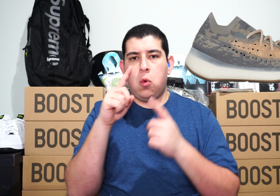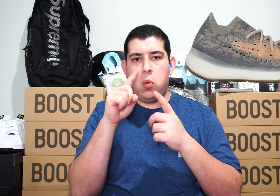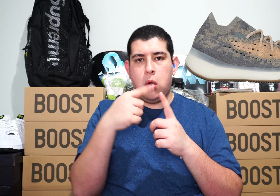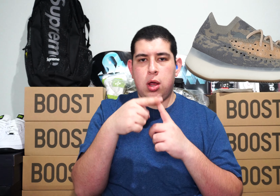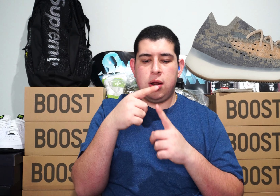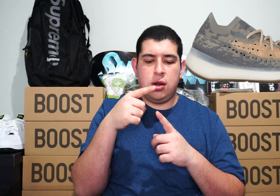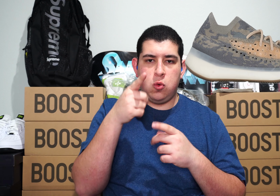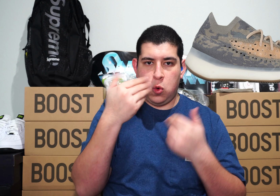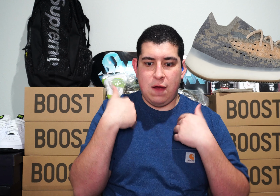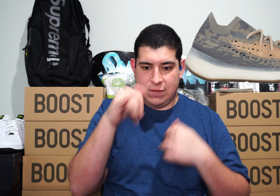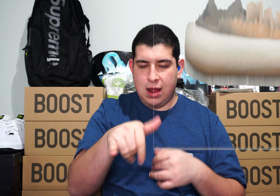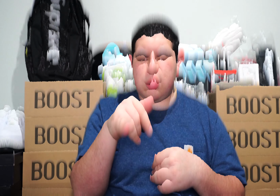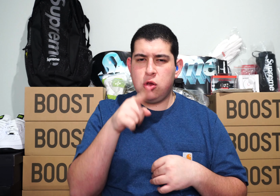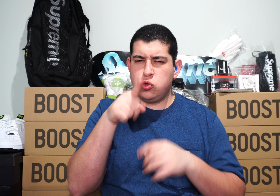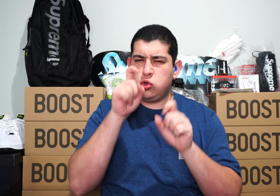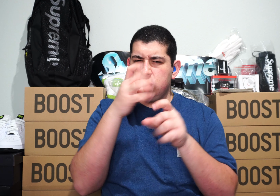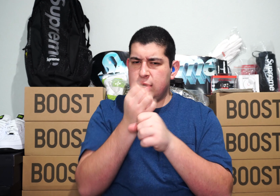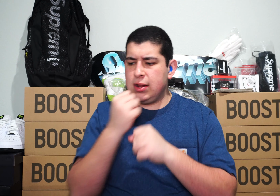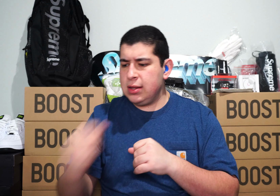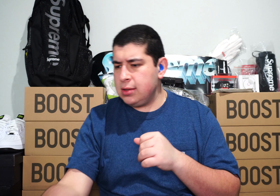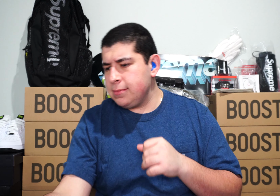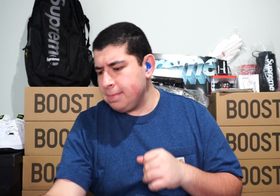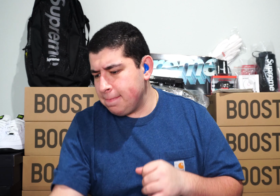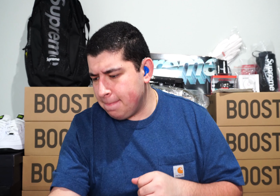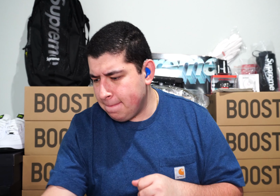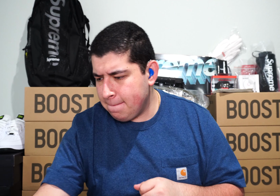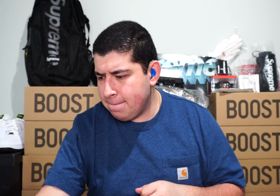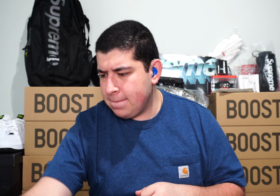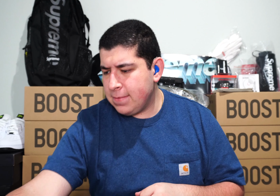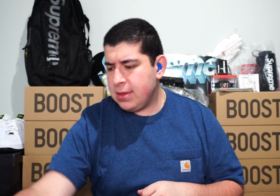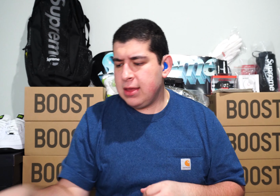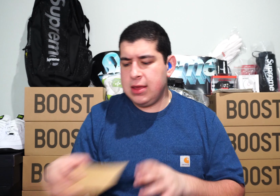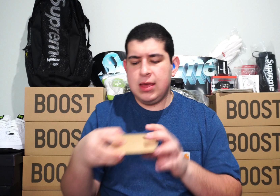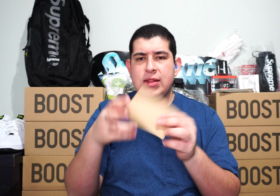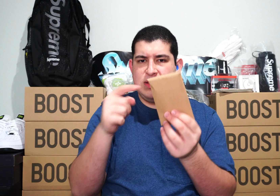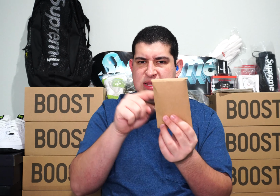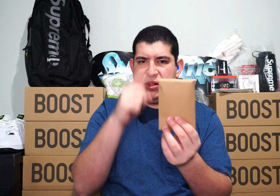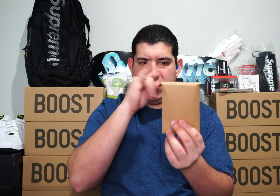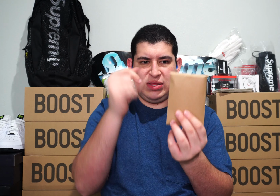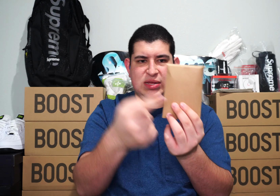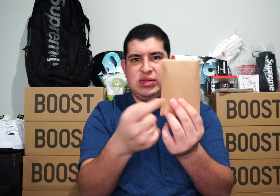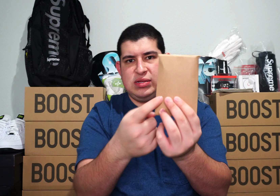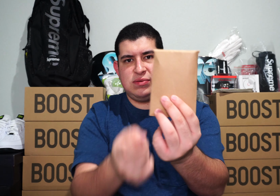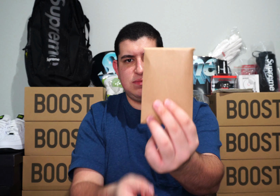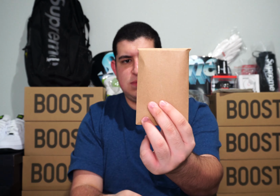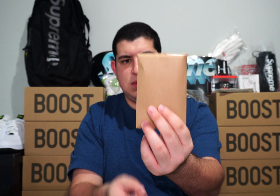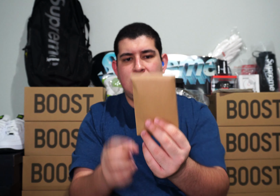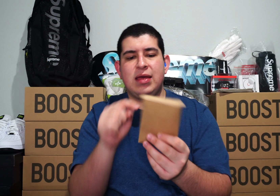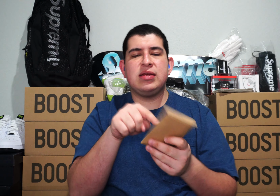When you have or buy the Onyx, you should have this little… this pocket.